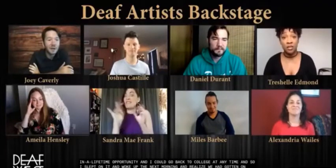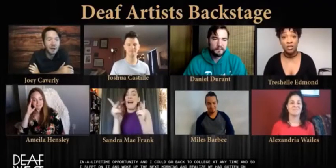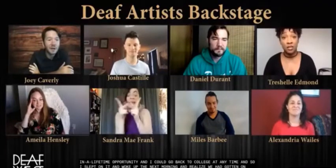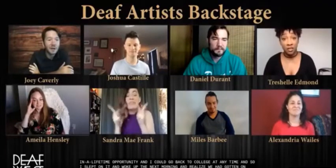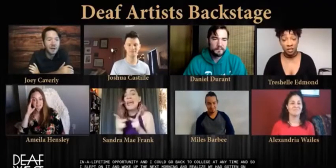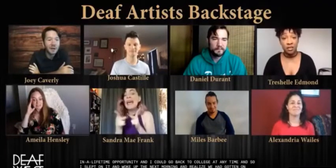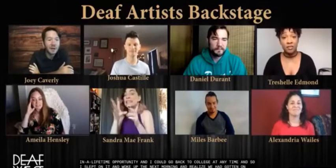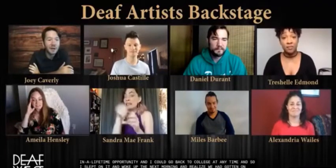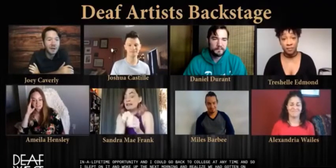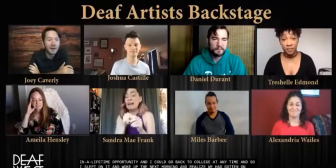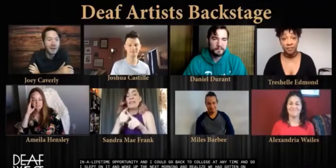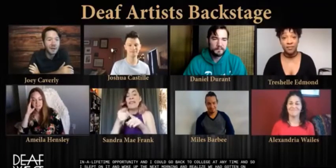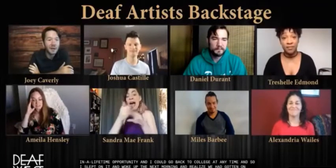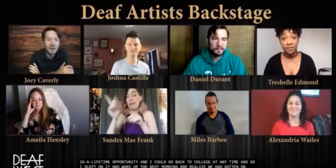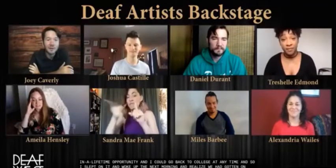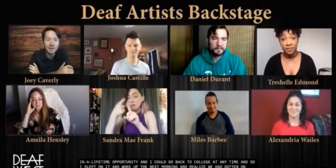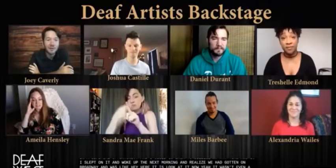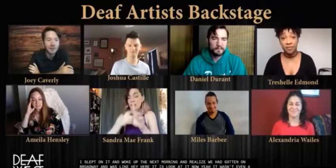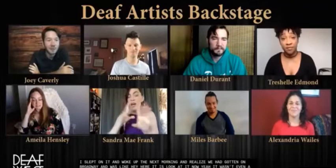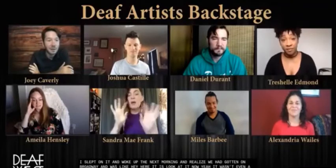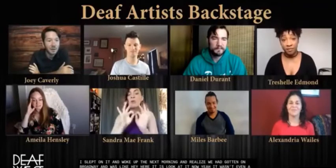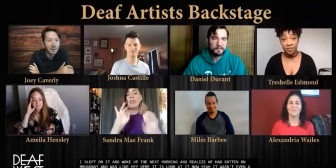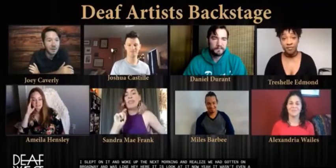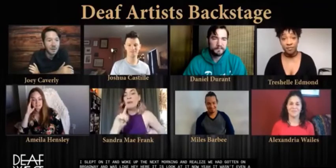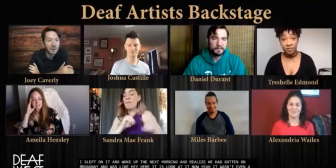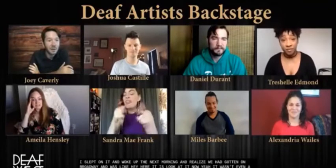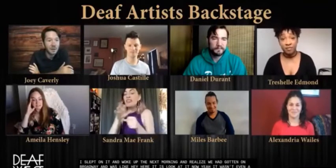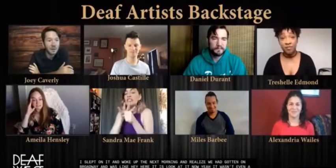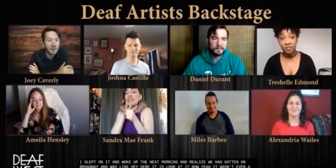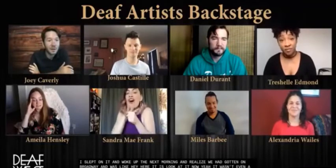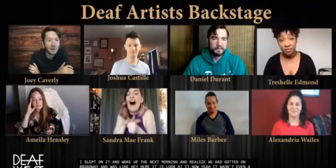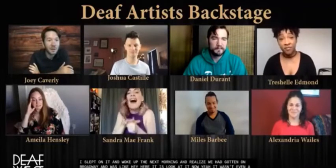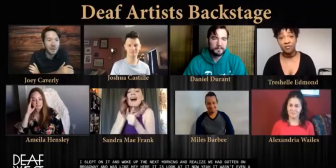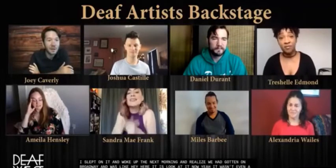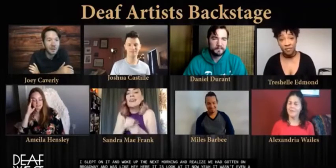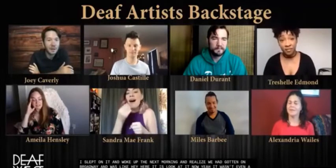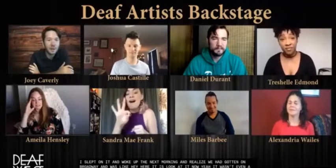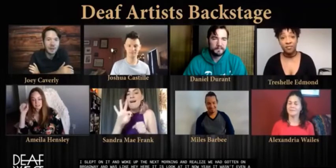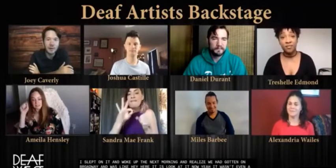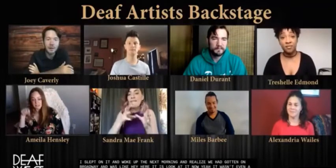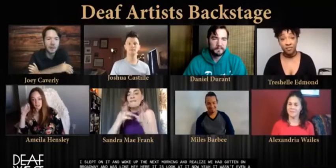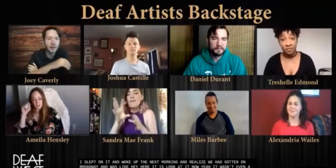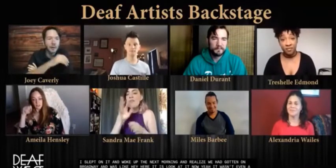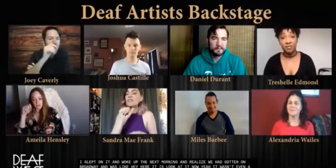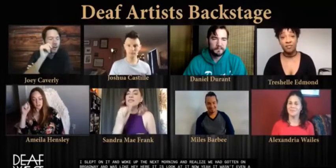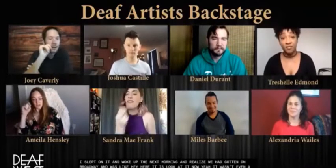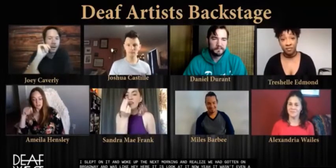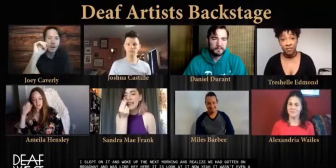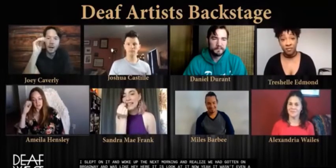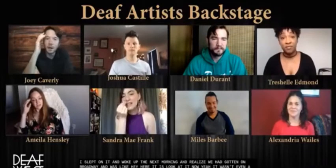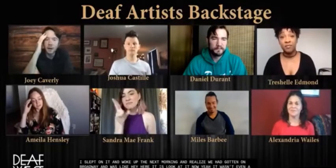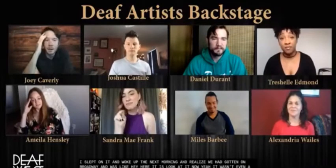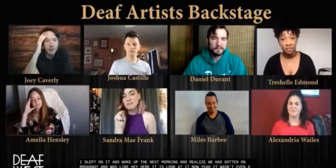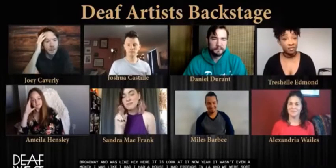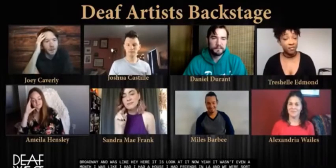We were-- I was broke. I was living in a place with six people. Like I said, and it was just, honestly, it was stressful.